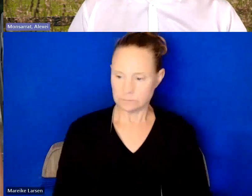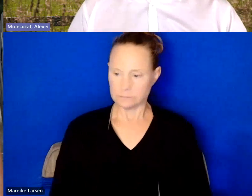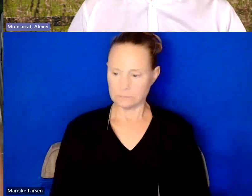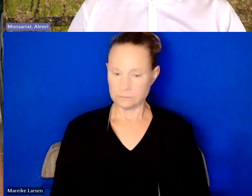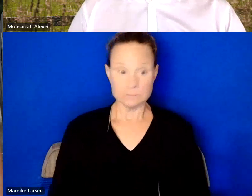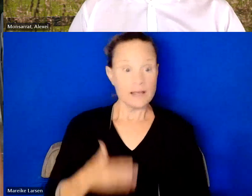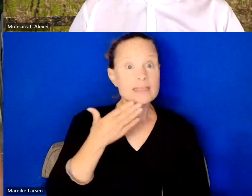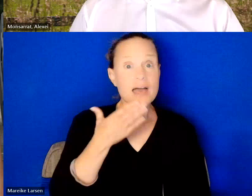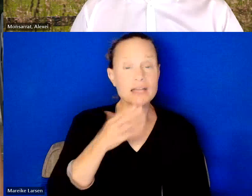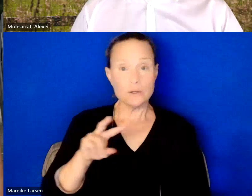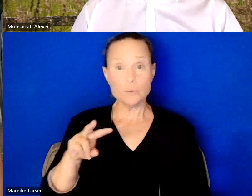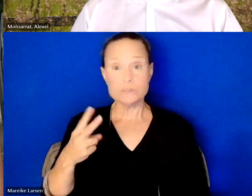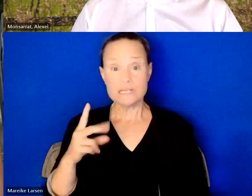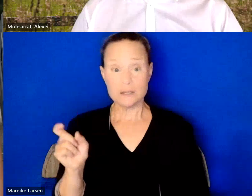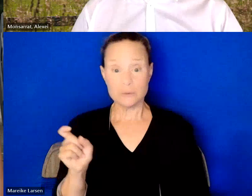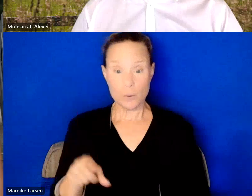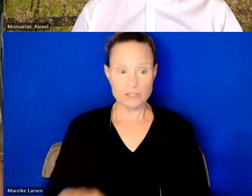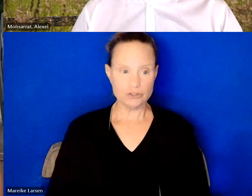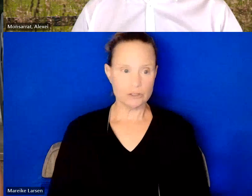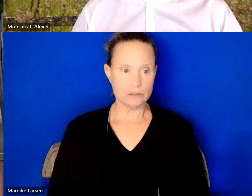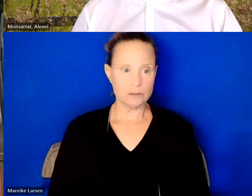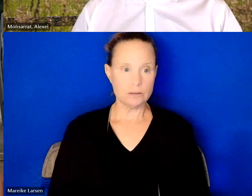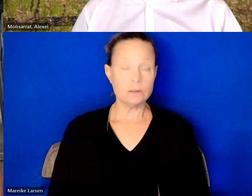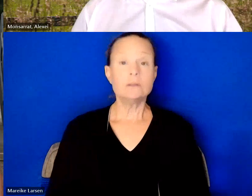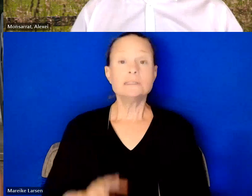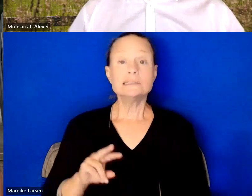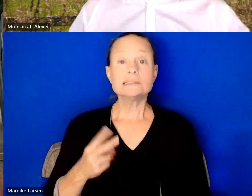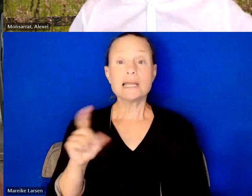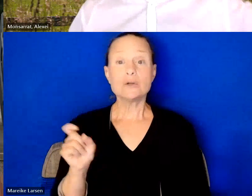Thank you. And then. Our second question, yes, our second question is,